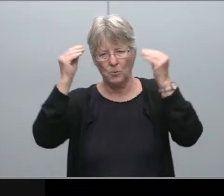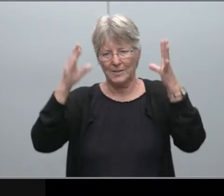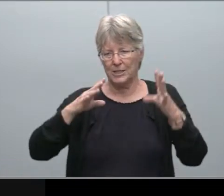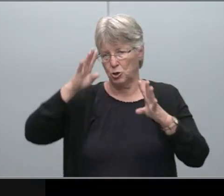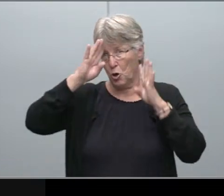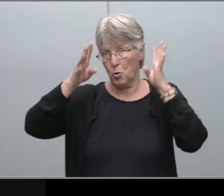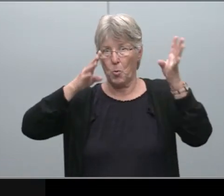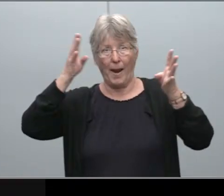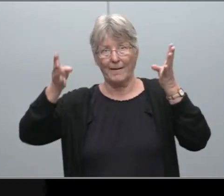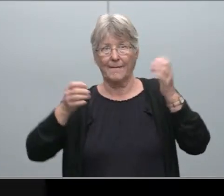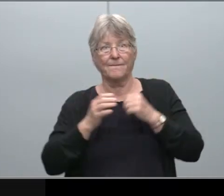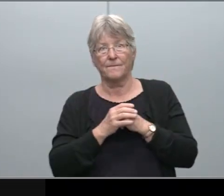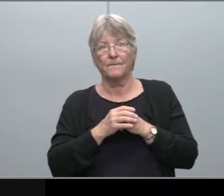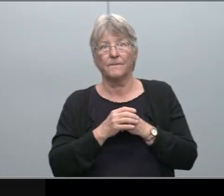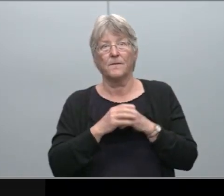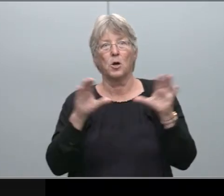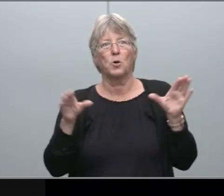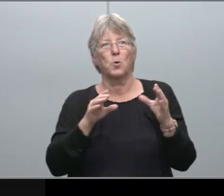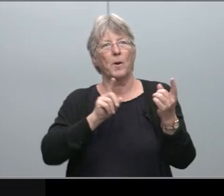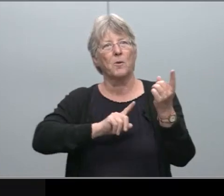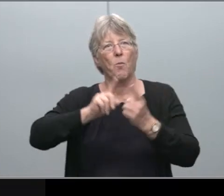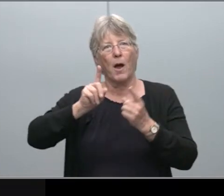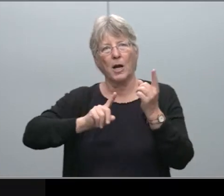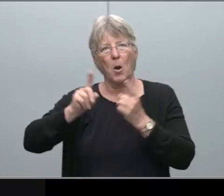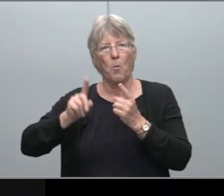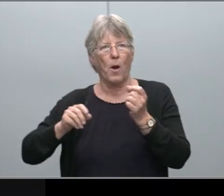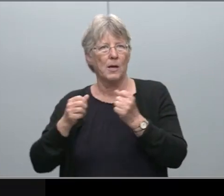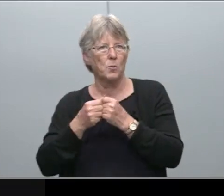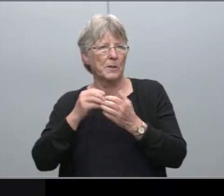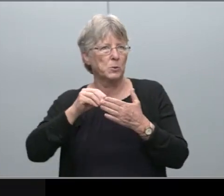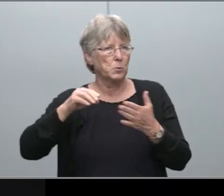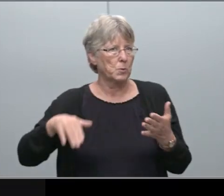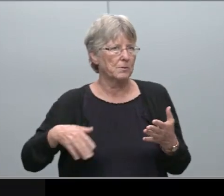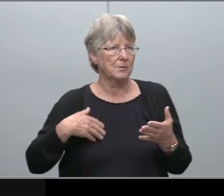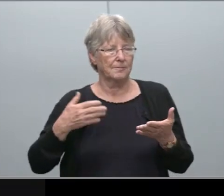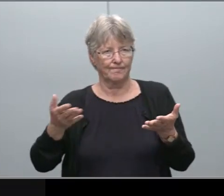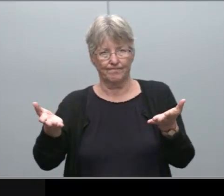but I am really thankful, Robin and Dr. Simon,